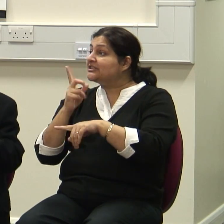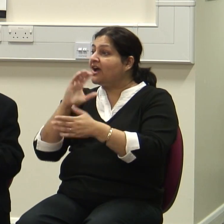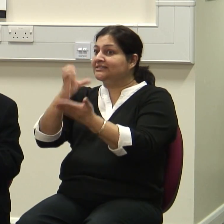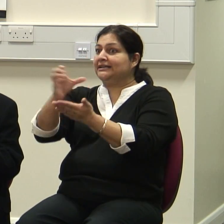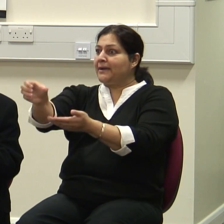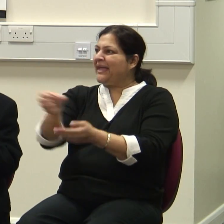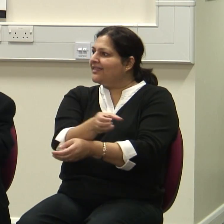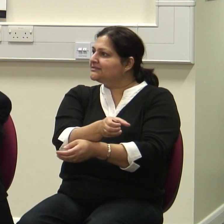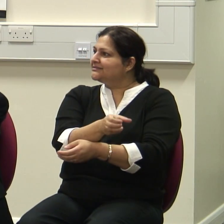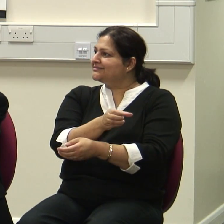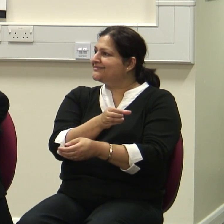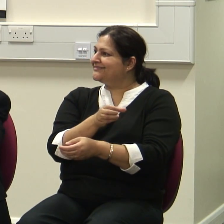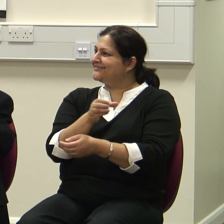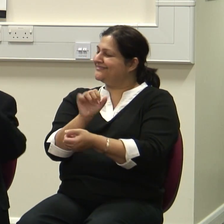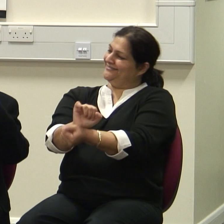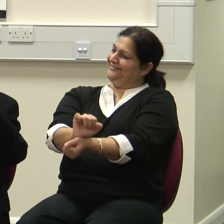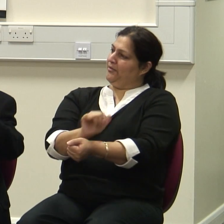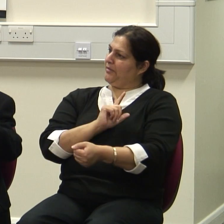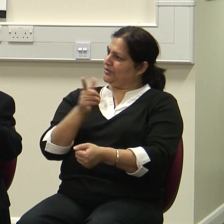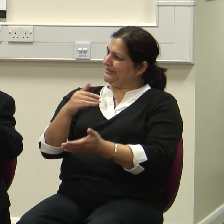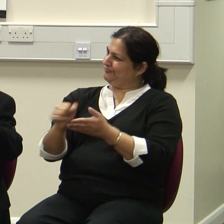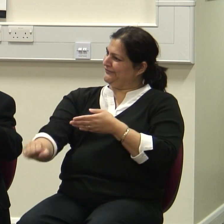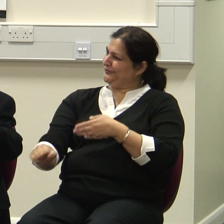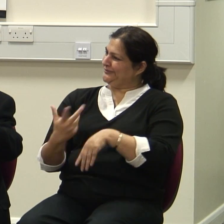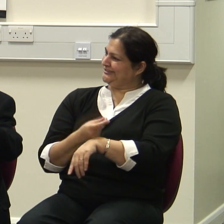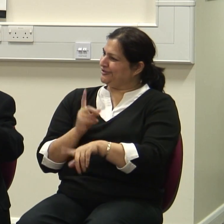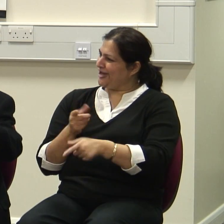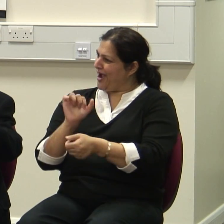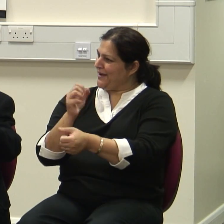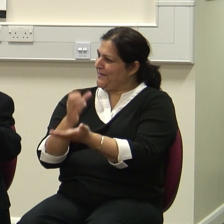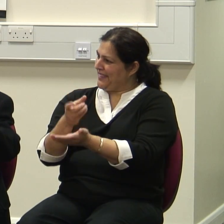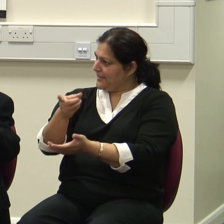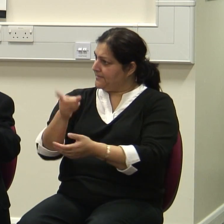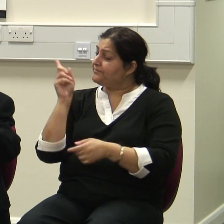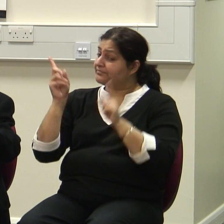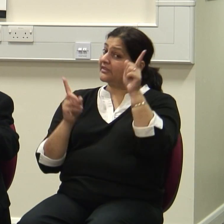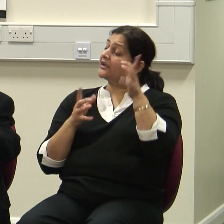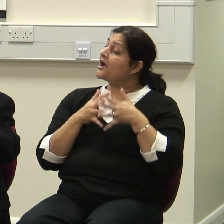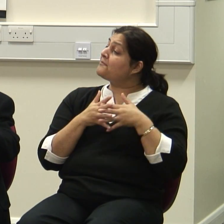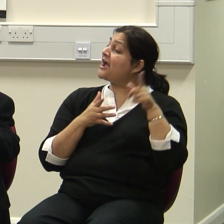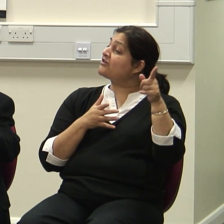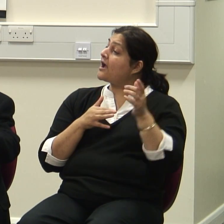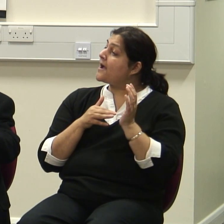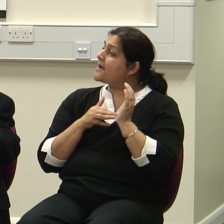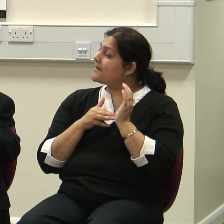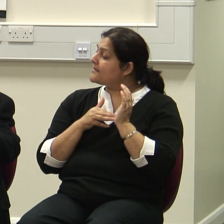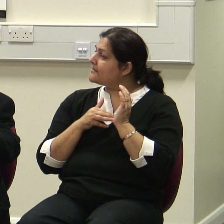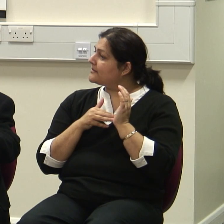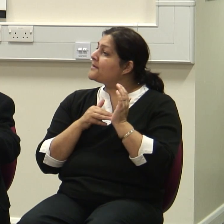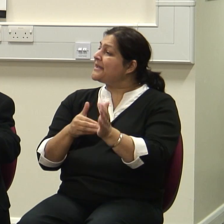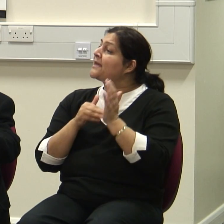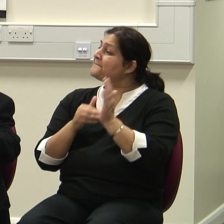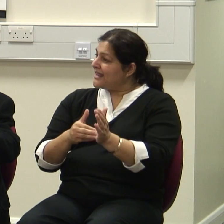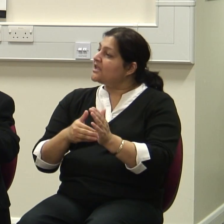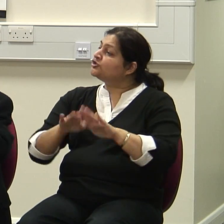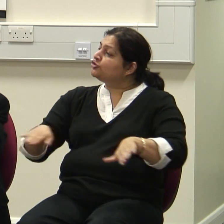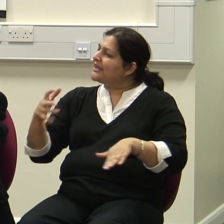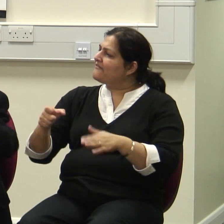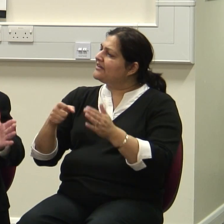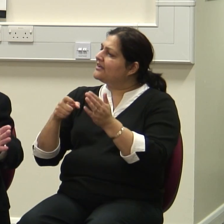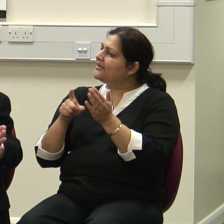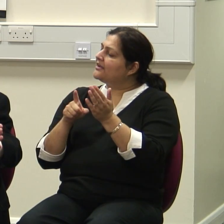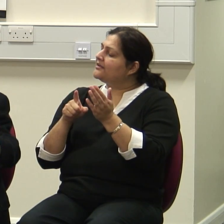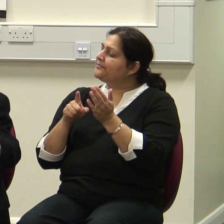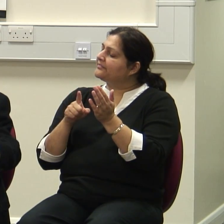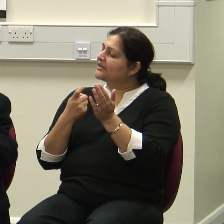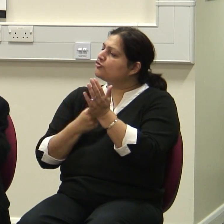Now in America, millions of children are on Ritalin. Now if you are happy with that, then